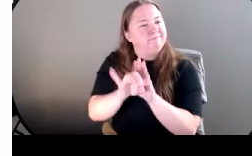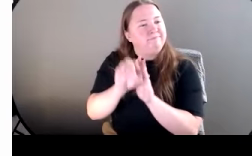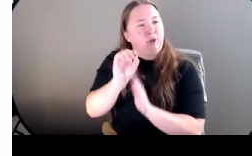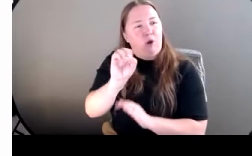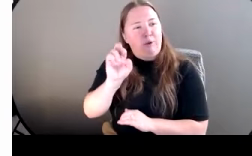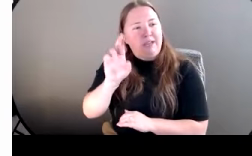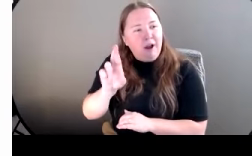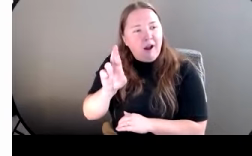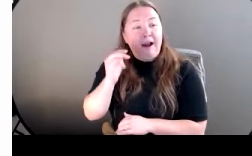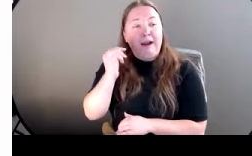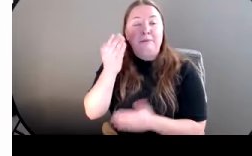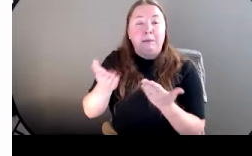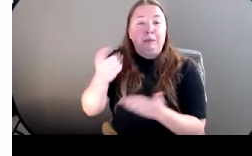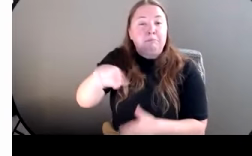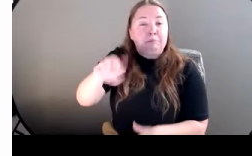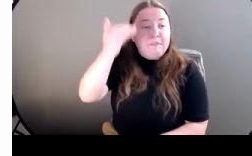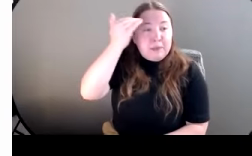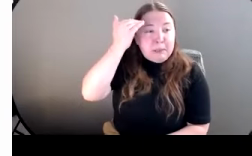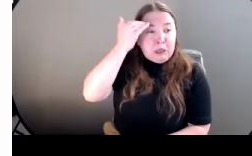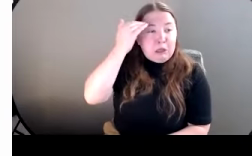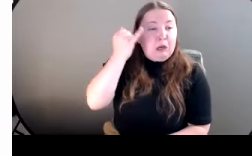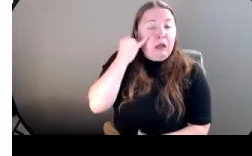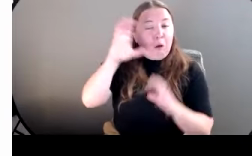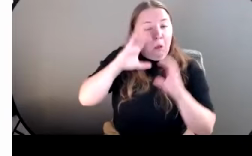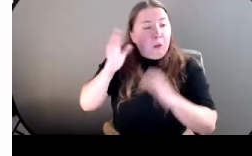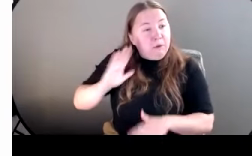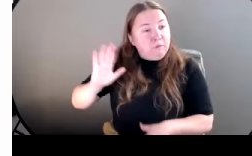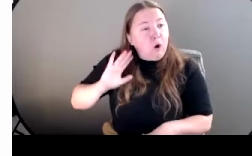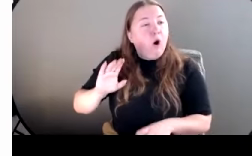if you've looked before, others that you, may not have heard of before.